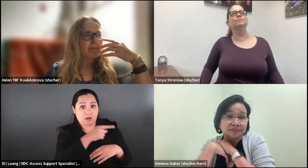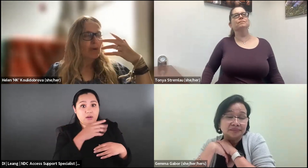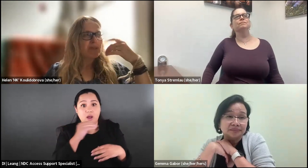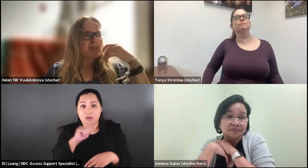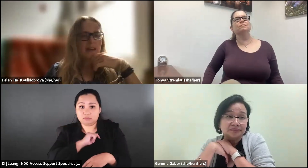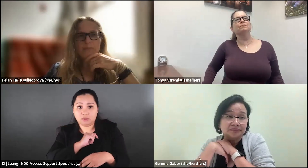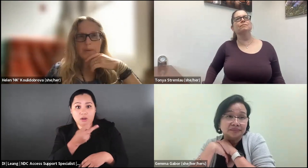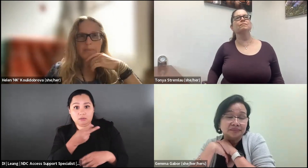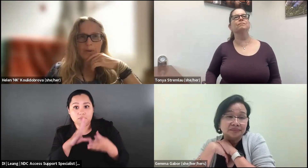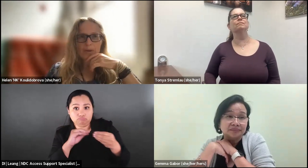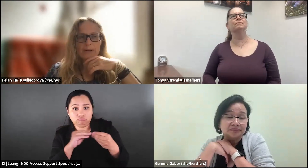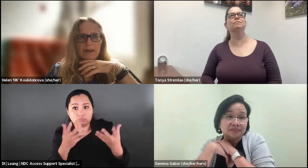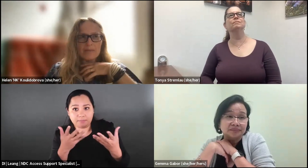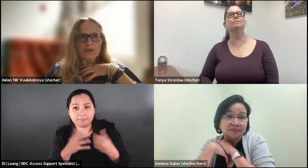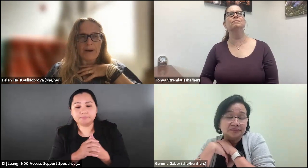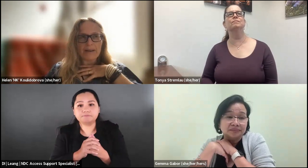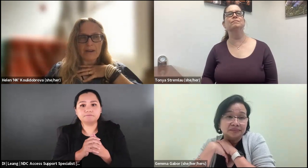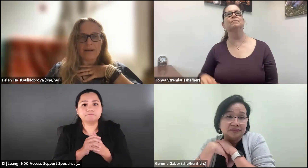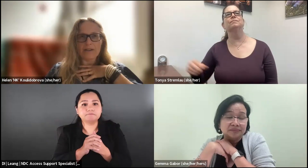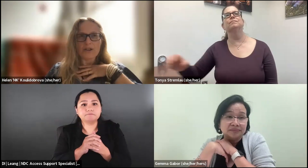most deaf people, to my knowledge,